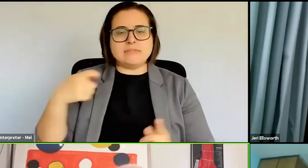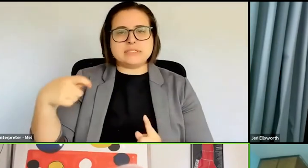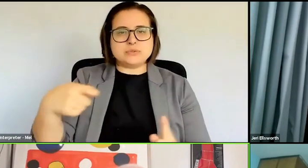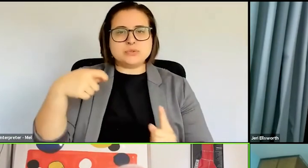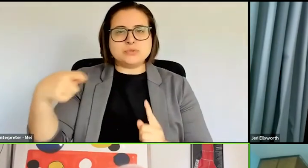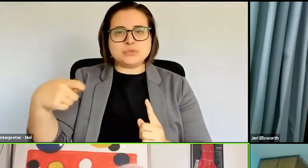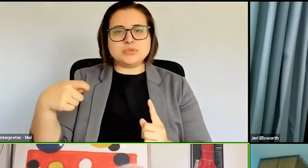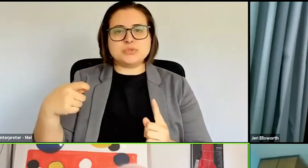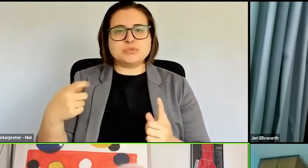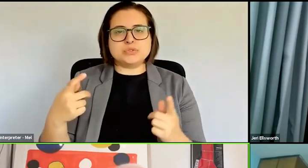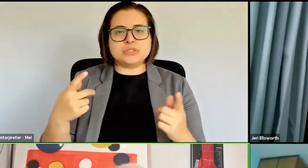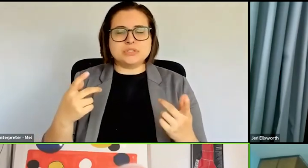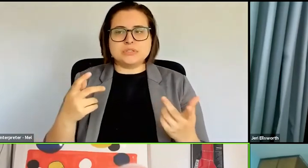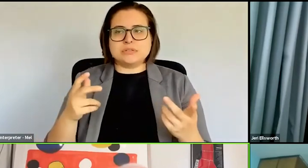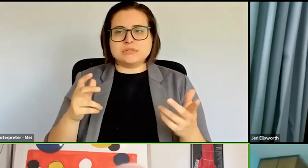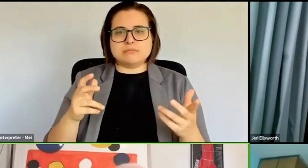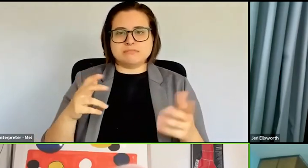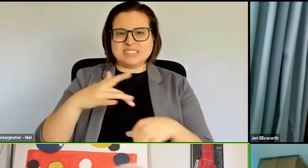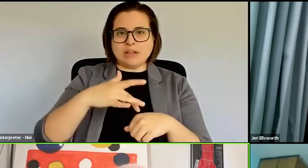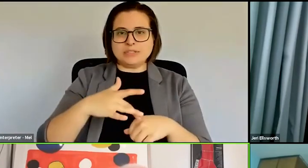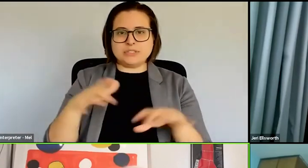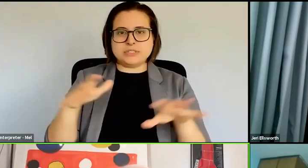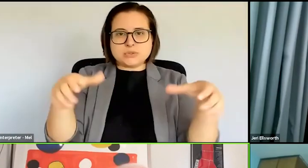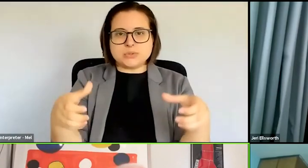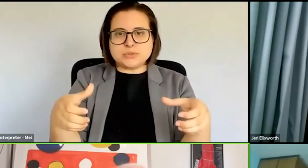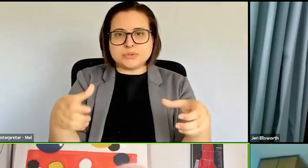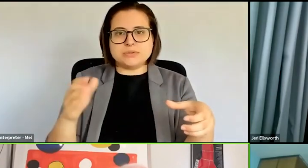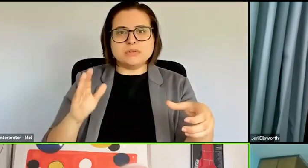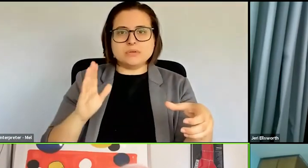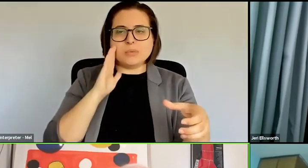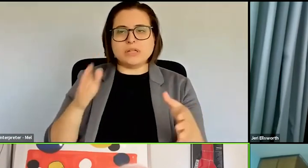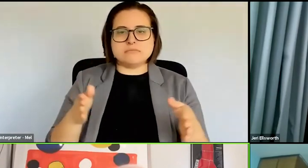amount of contact I need to make this thing remotely useful rather than something I fight,